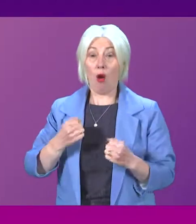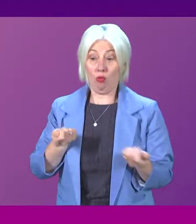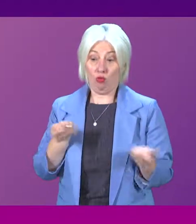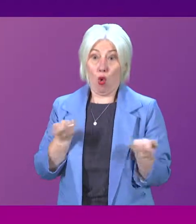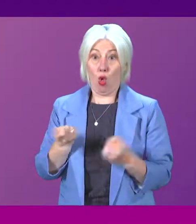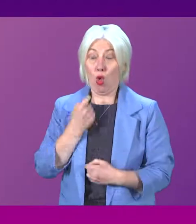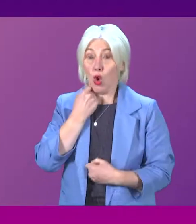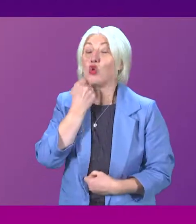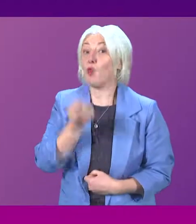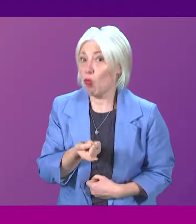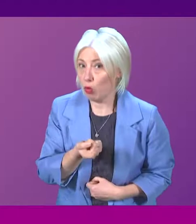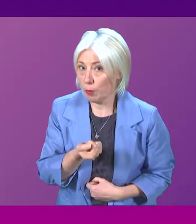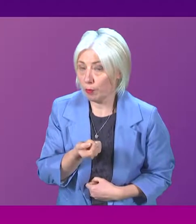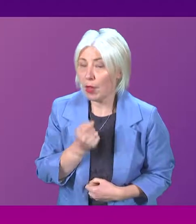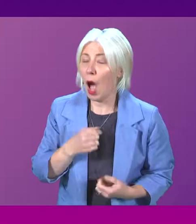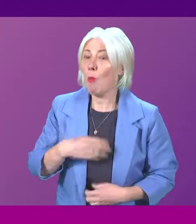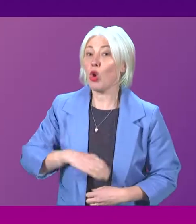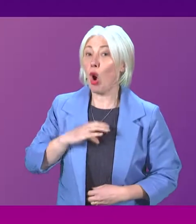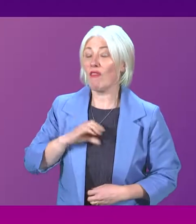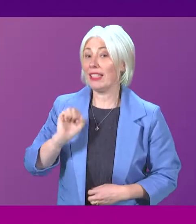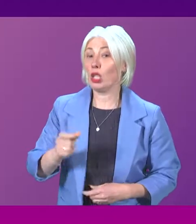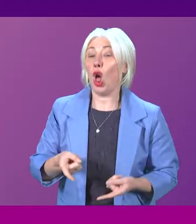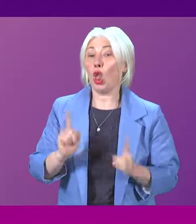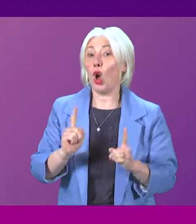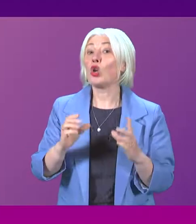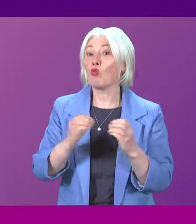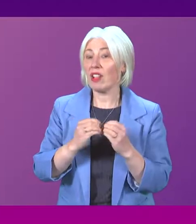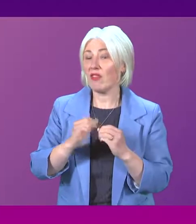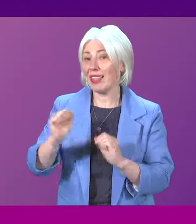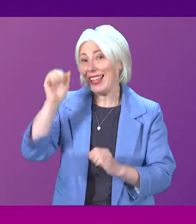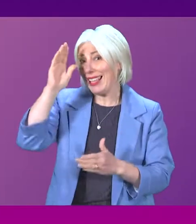I am confident that Lord Brailsford will bring his extensive experience as a long-serving